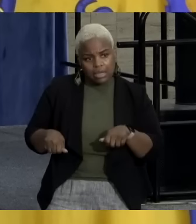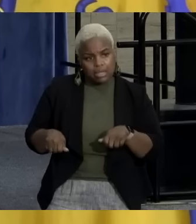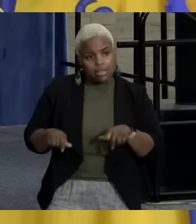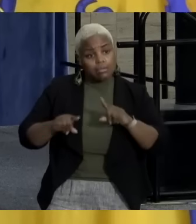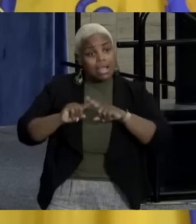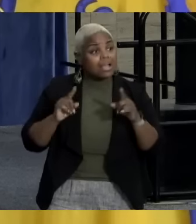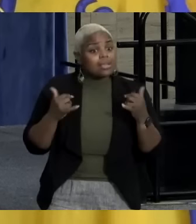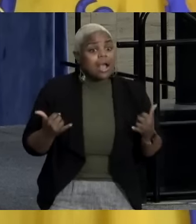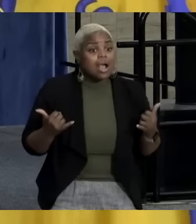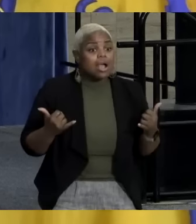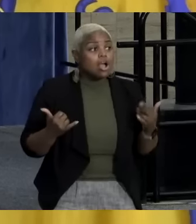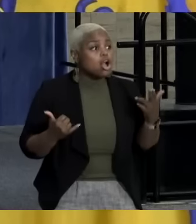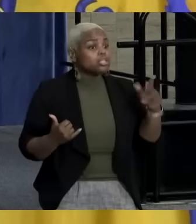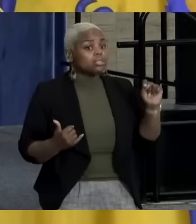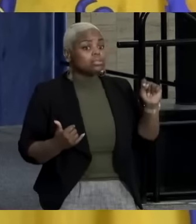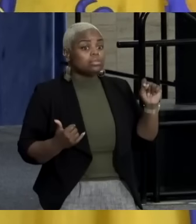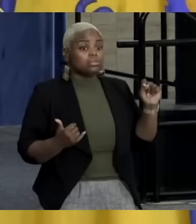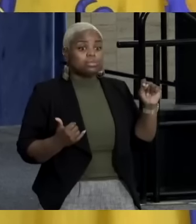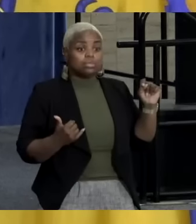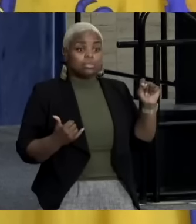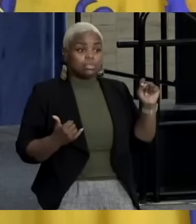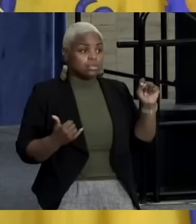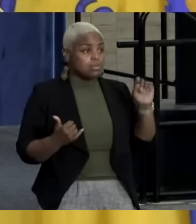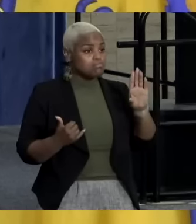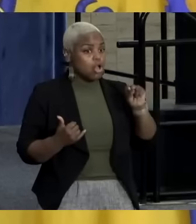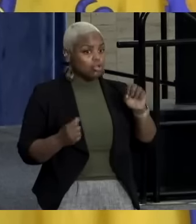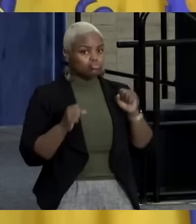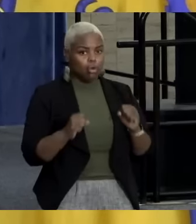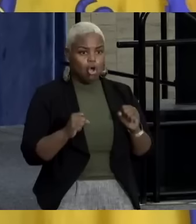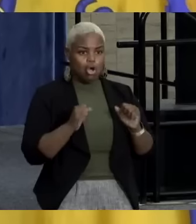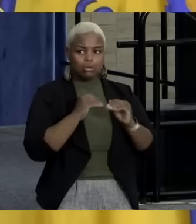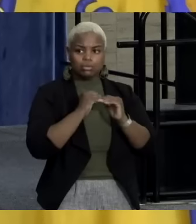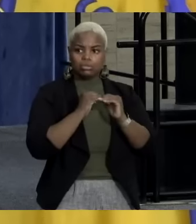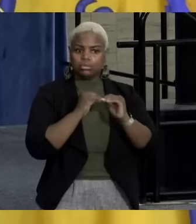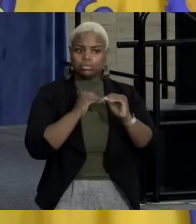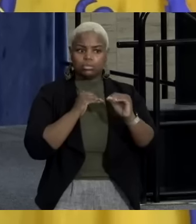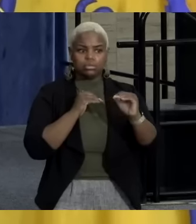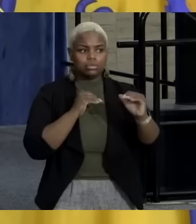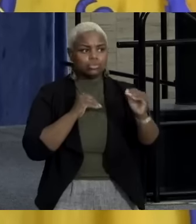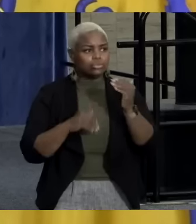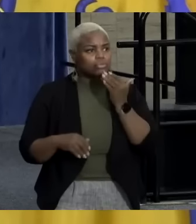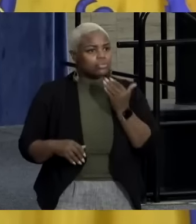we're hammering rods in a woman's hip as a part of an operation for a condition that